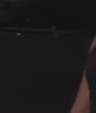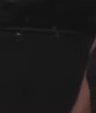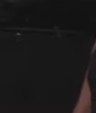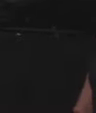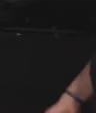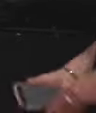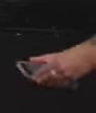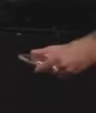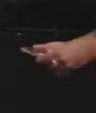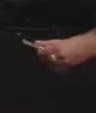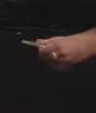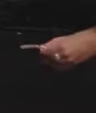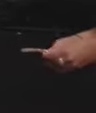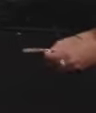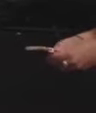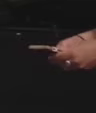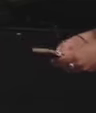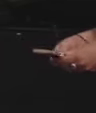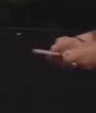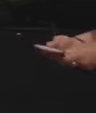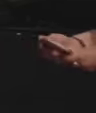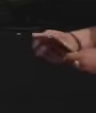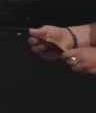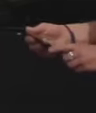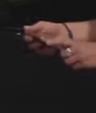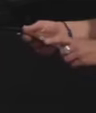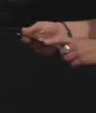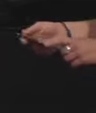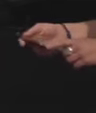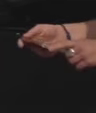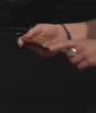for example Arial instead of Times New Roman. 'Cause who likes Times New Roman?